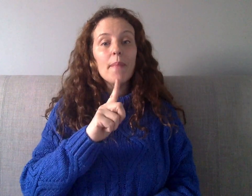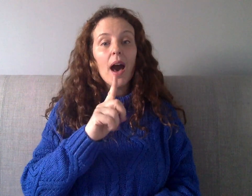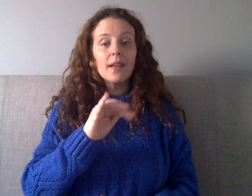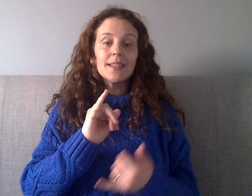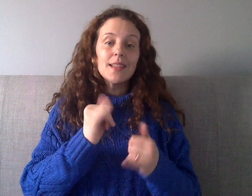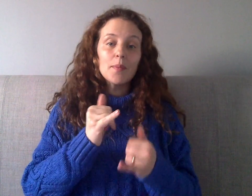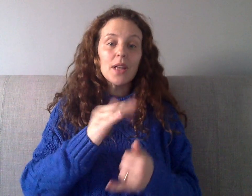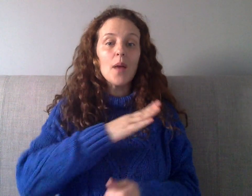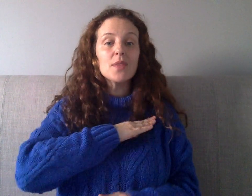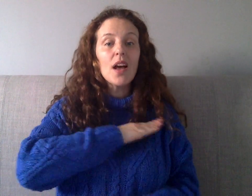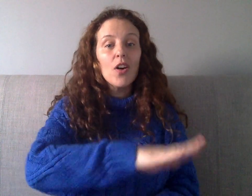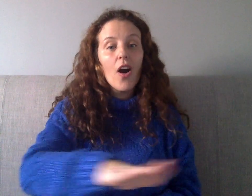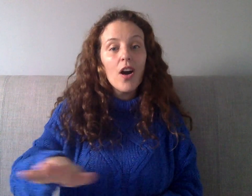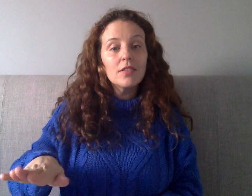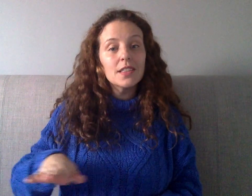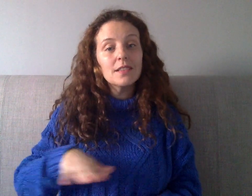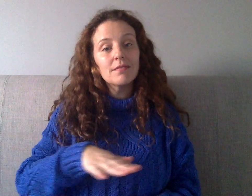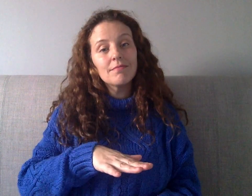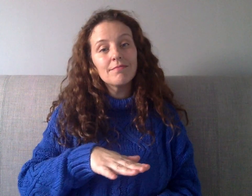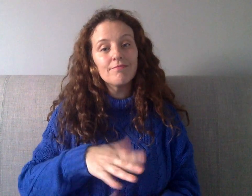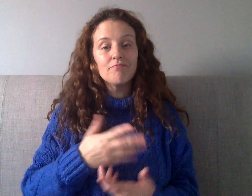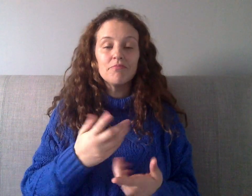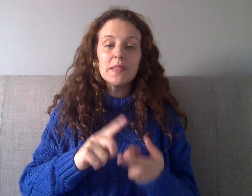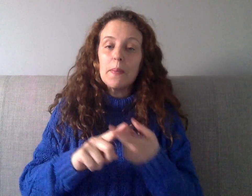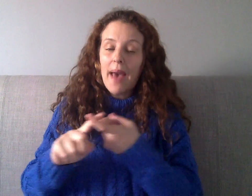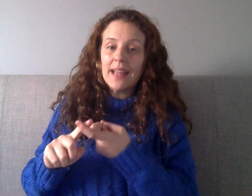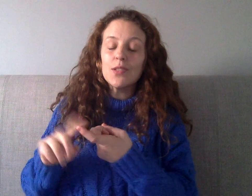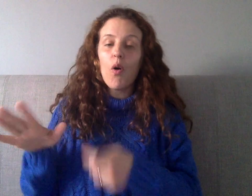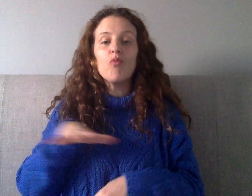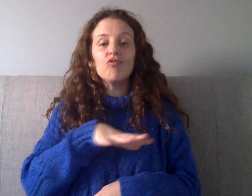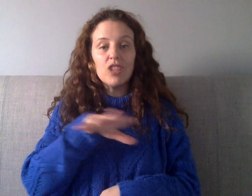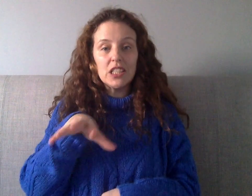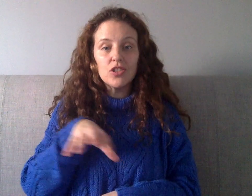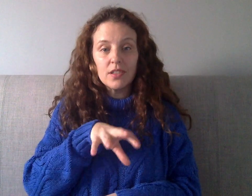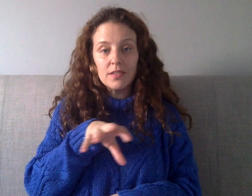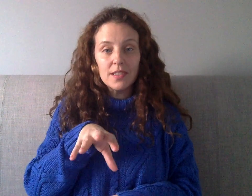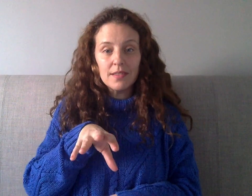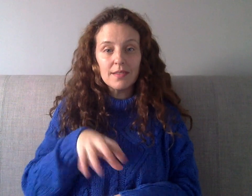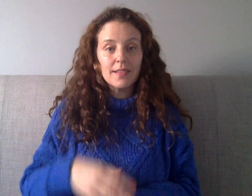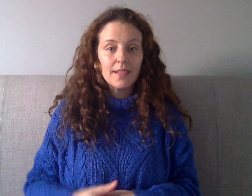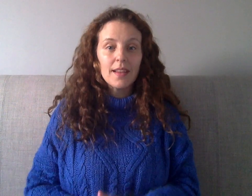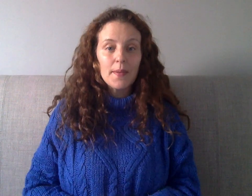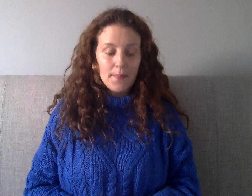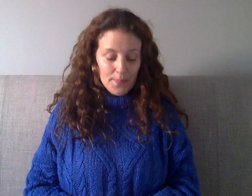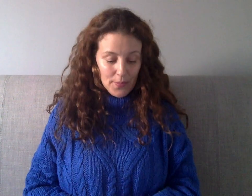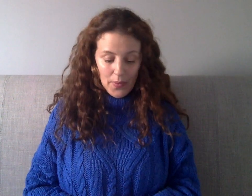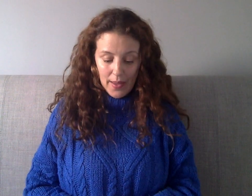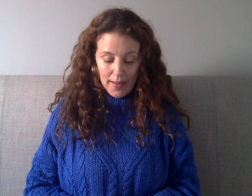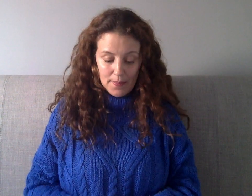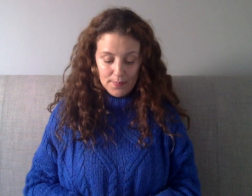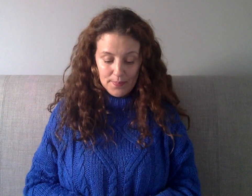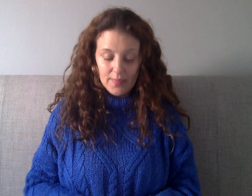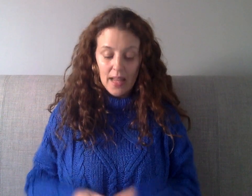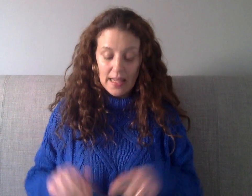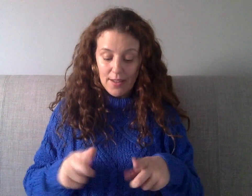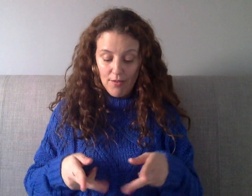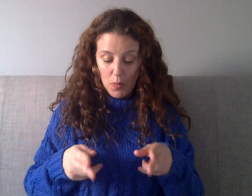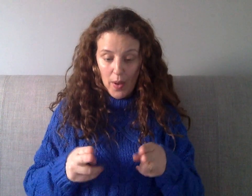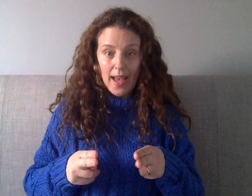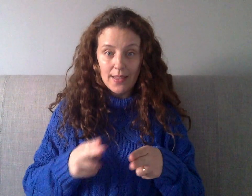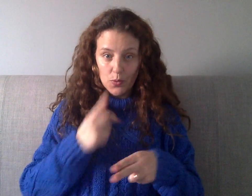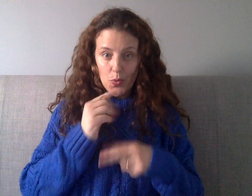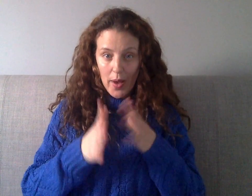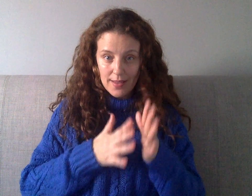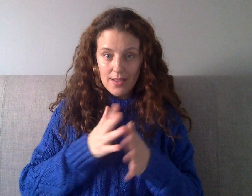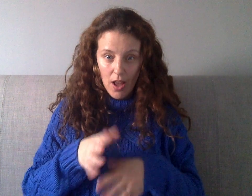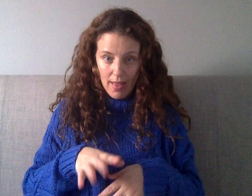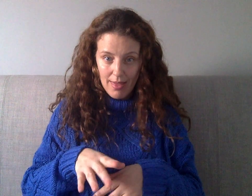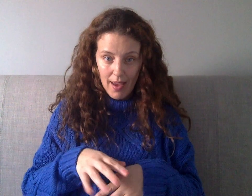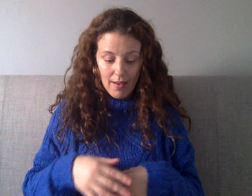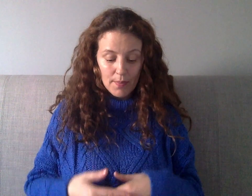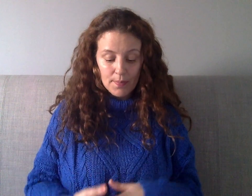But sometimes people sign garden, it depends on the region. There is different ways you can sign that.